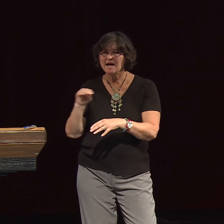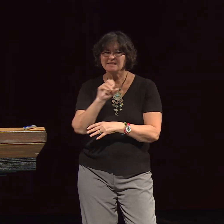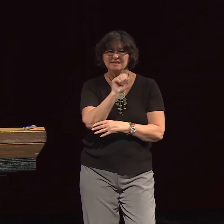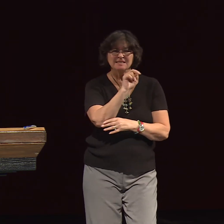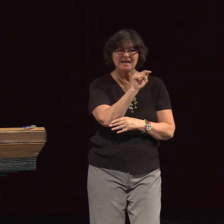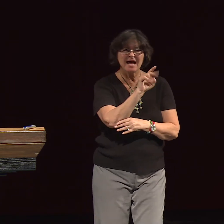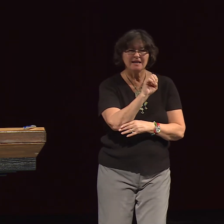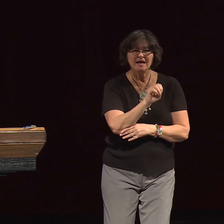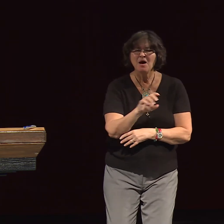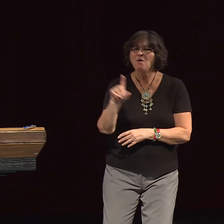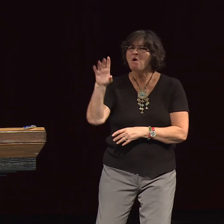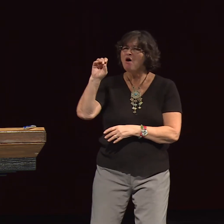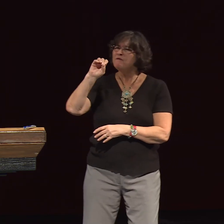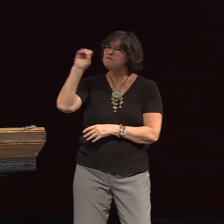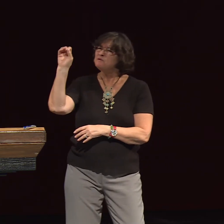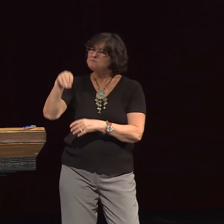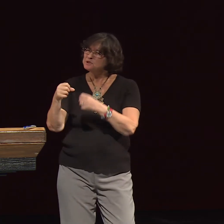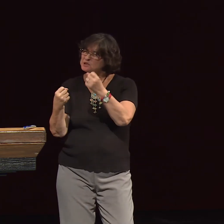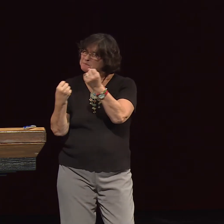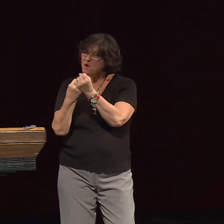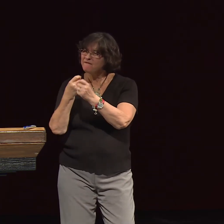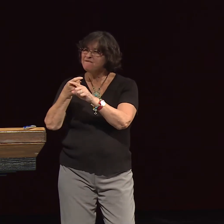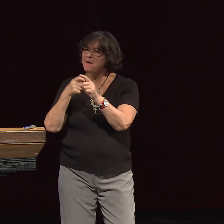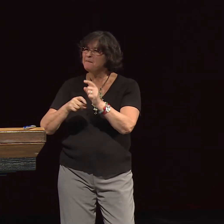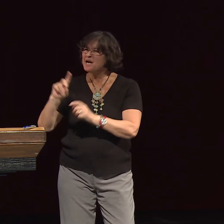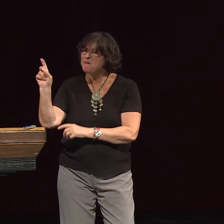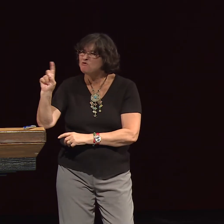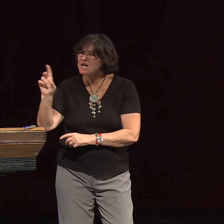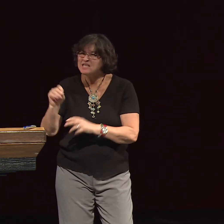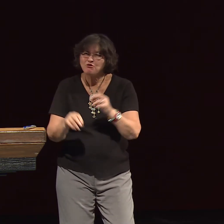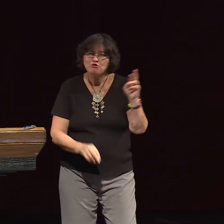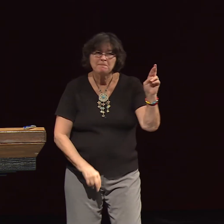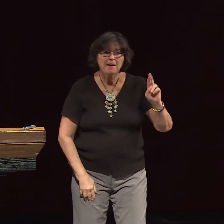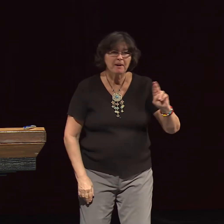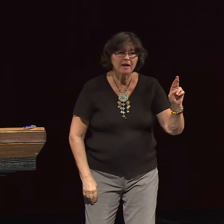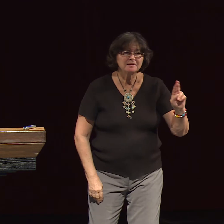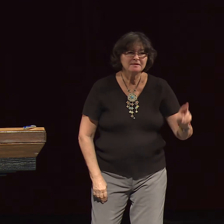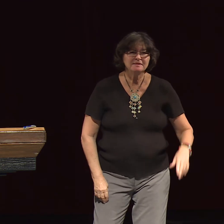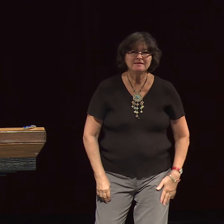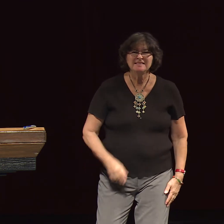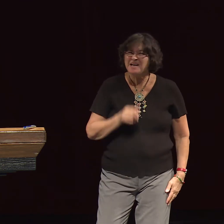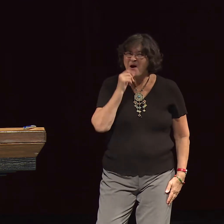100% of California's House and Senate passed this law.